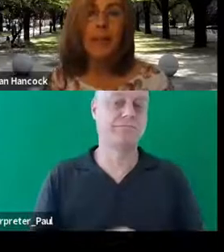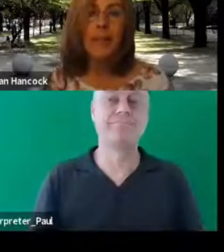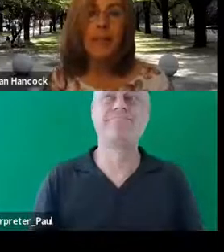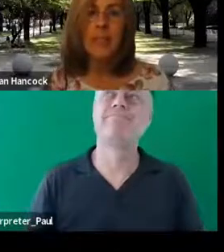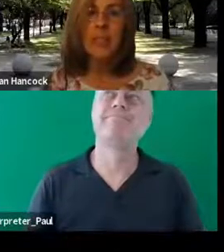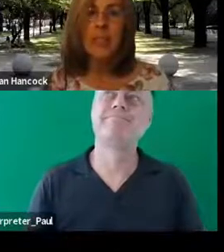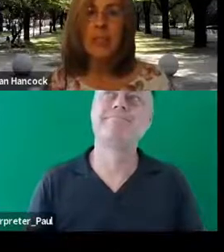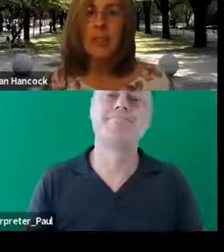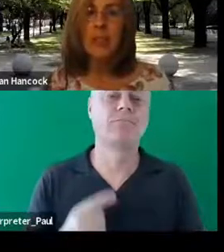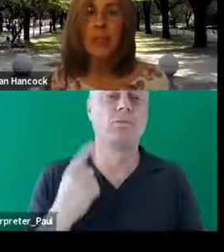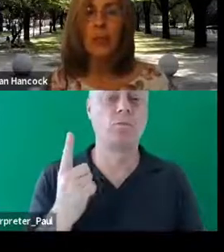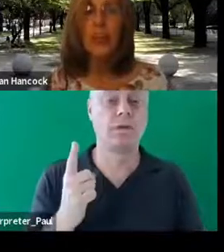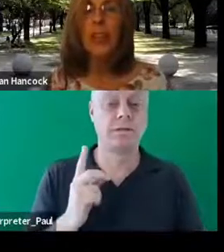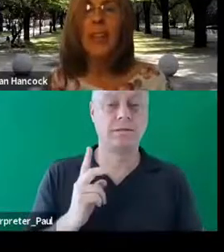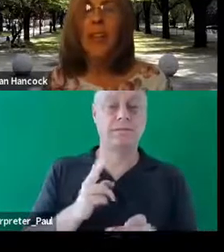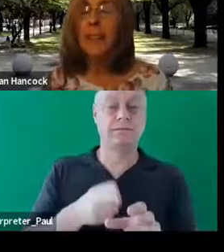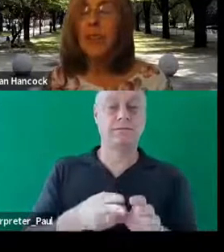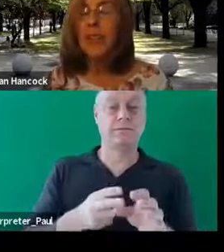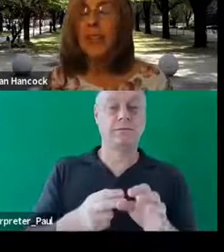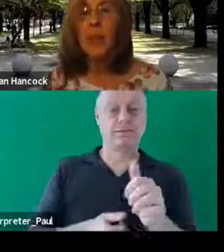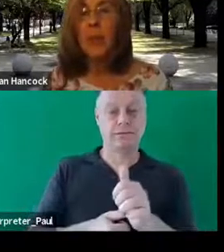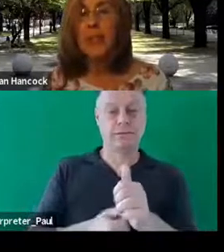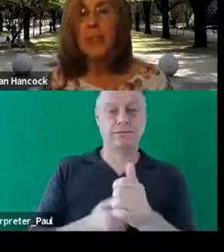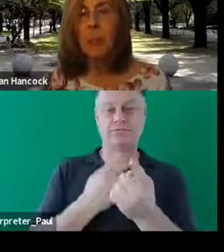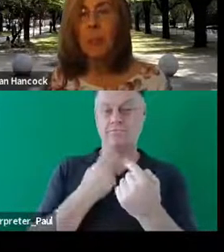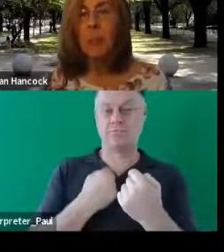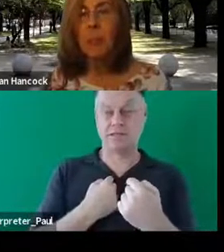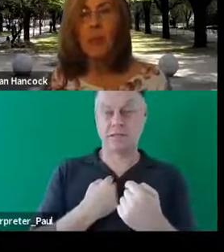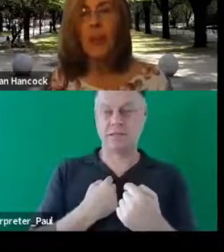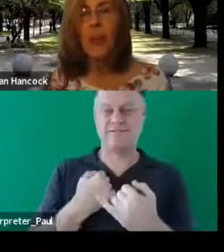participation assistant who – the experience was so positive for her